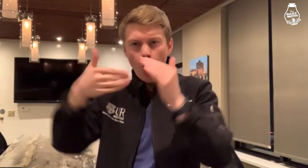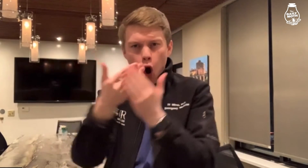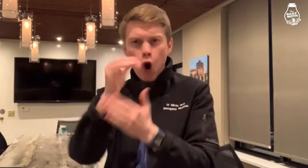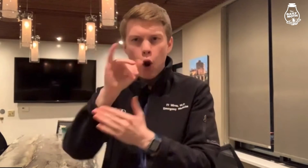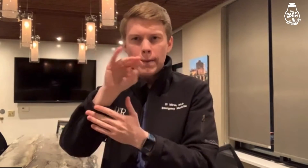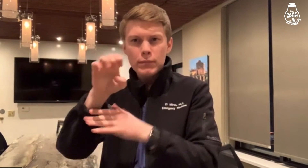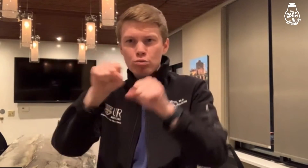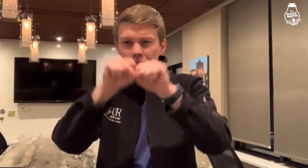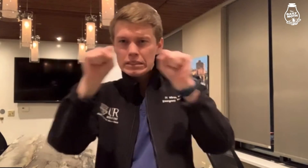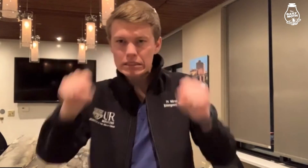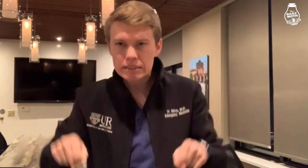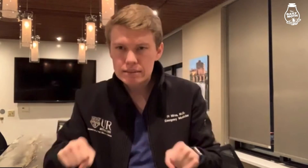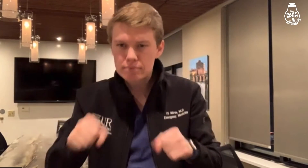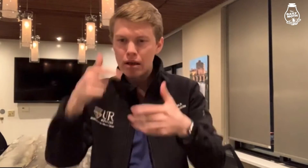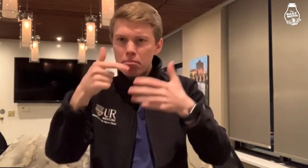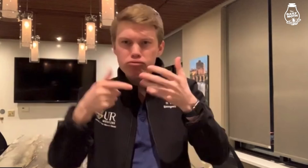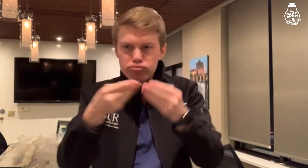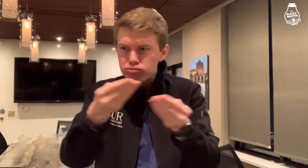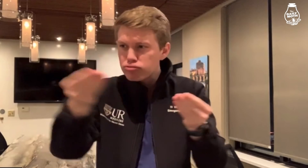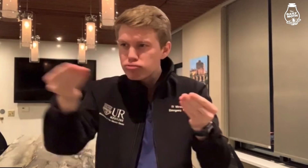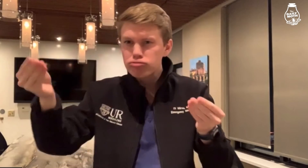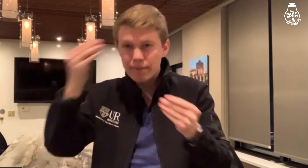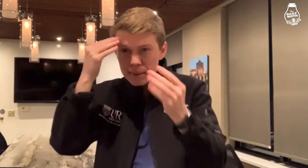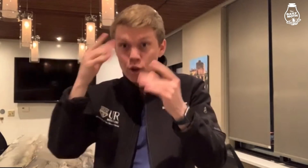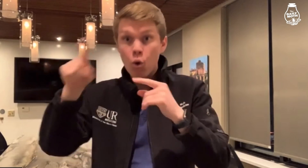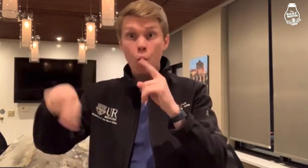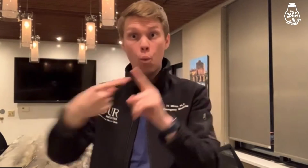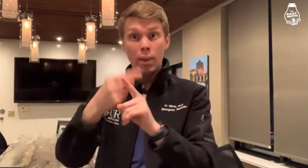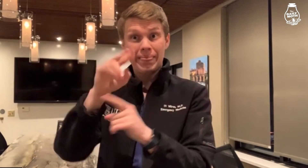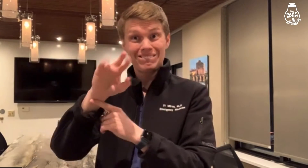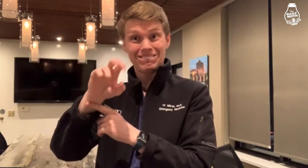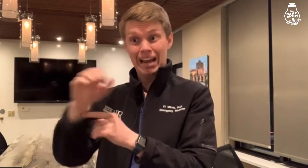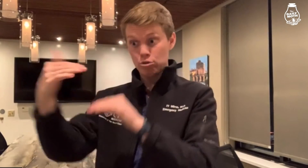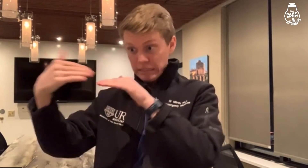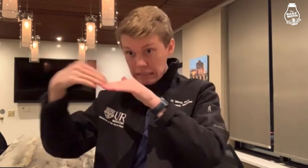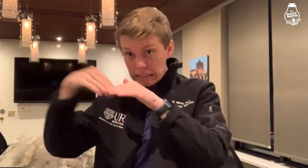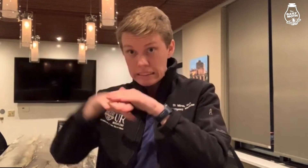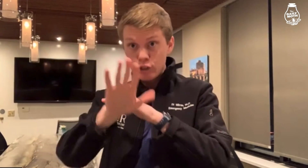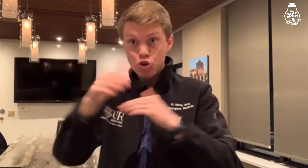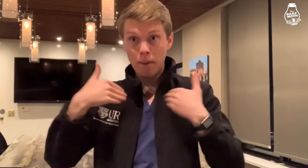the entire immune system so when the virus comes in